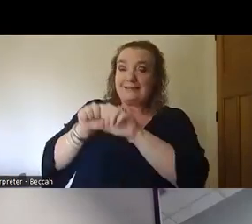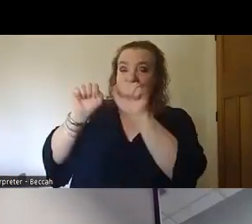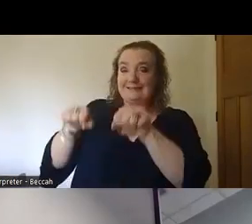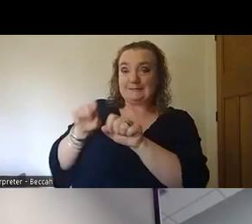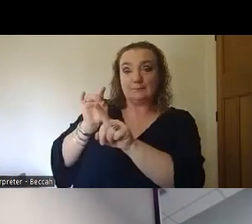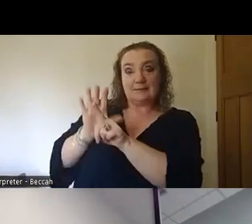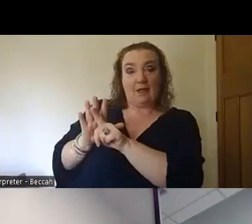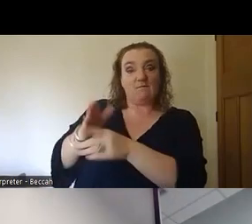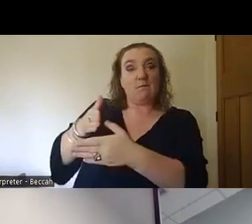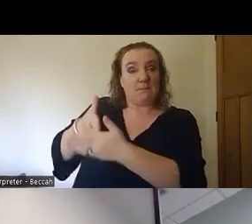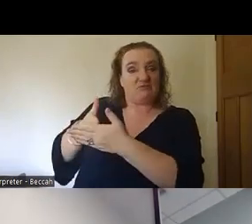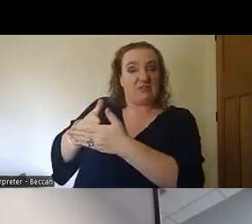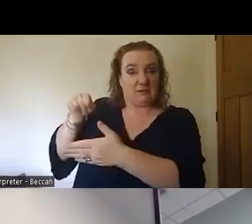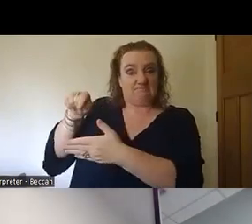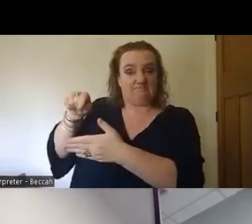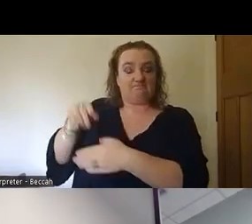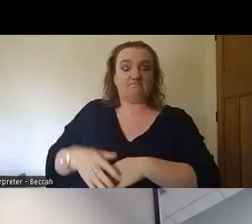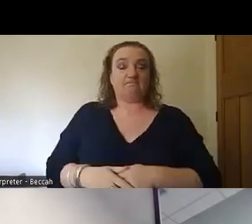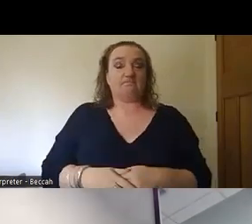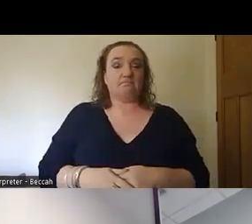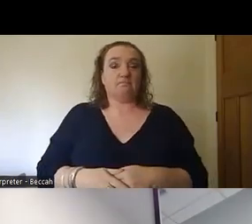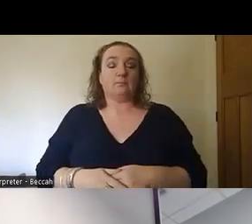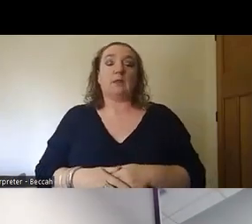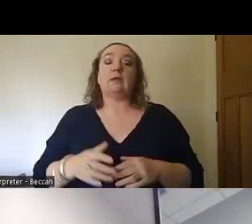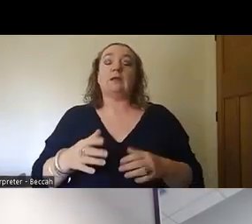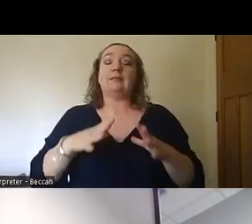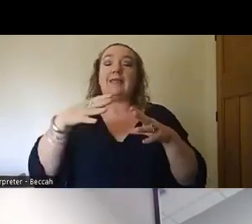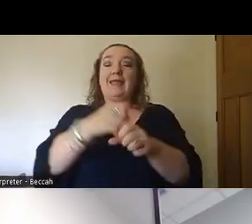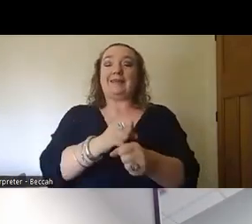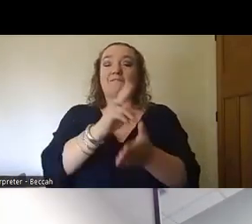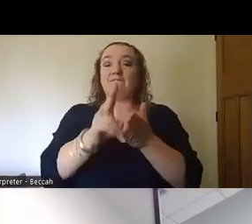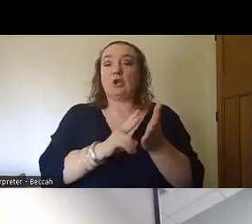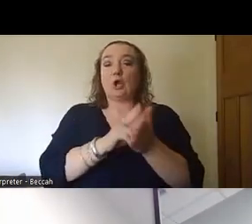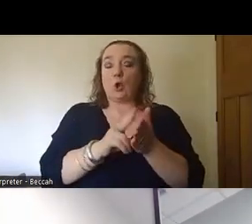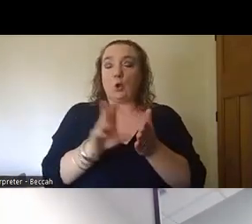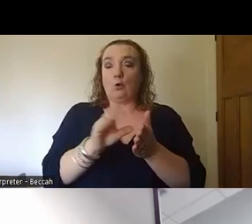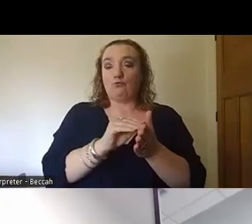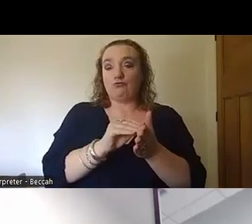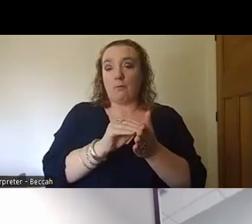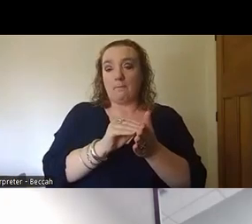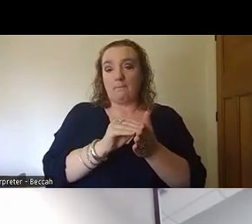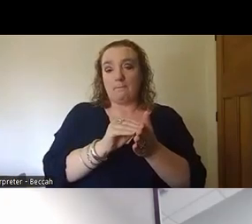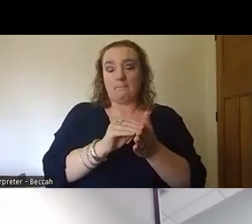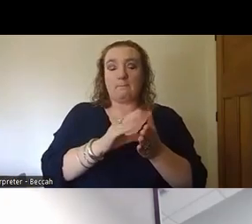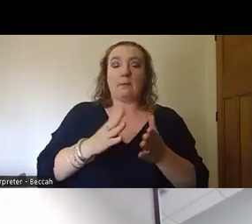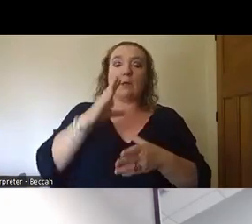And just finish with some, a video from our Common Practise Model inclusive practises group.